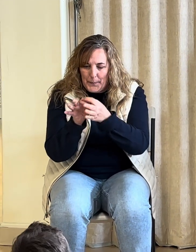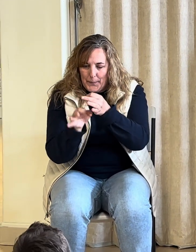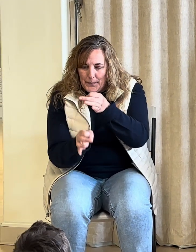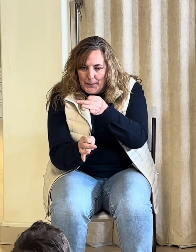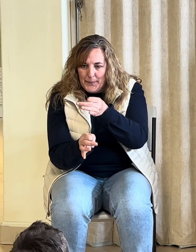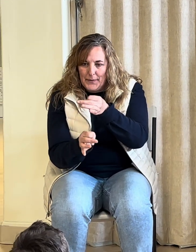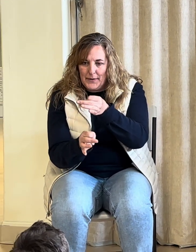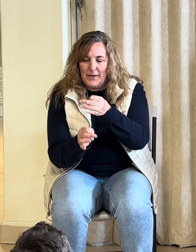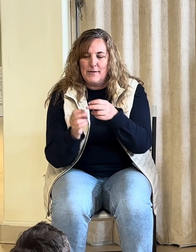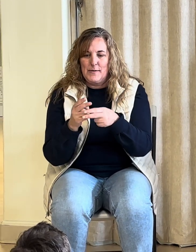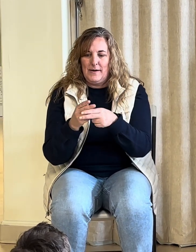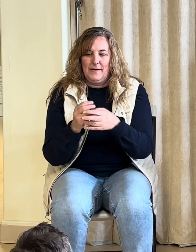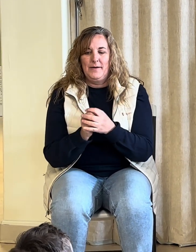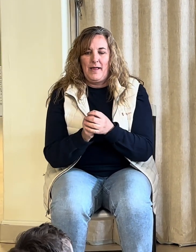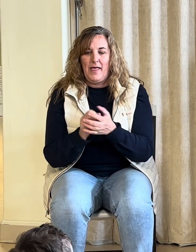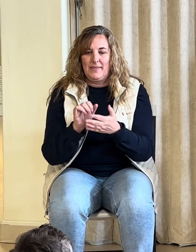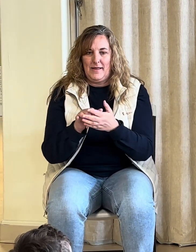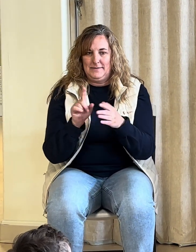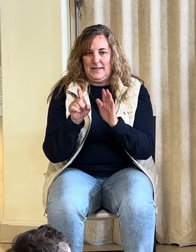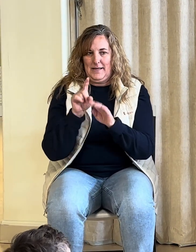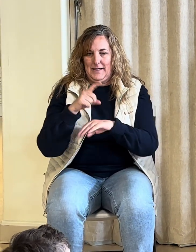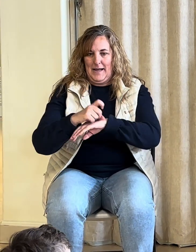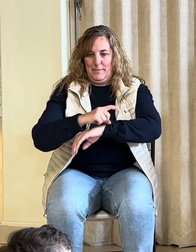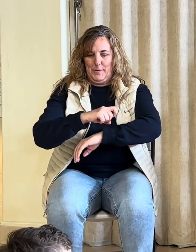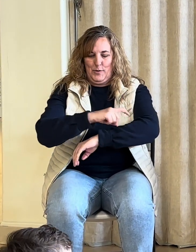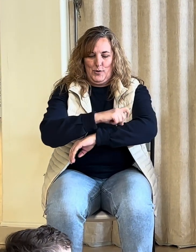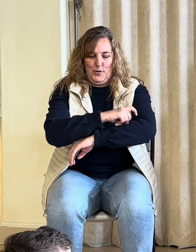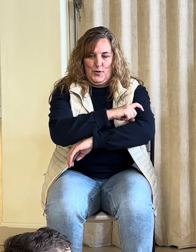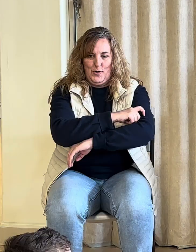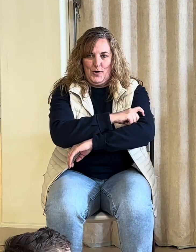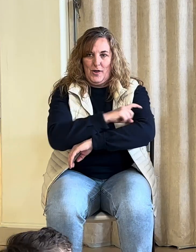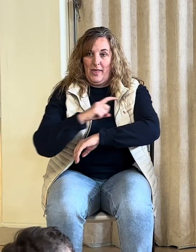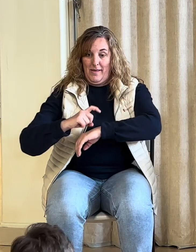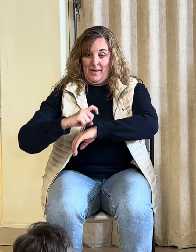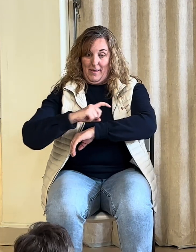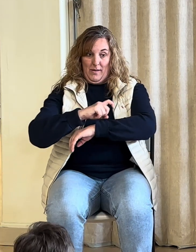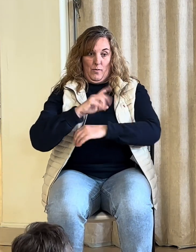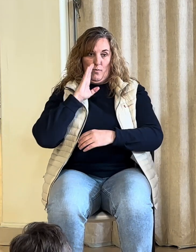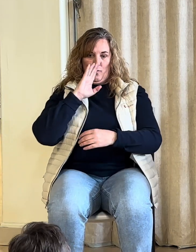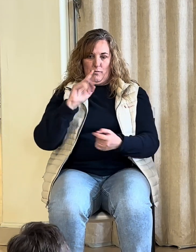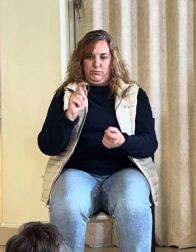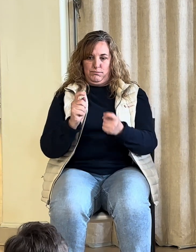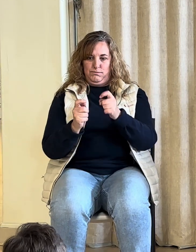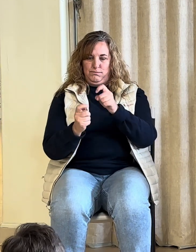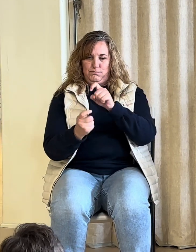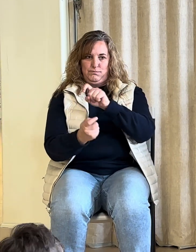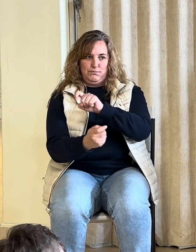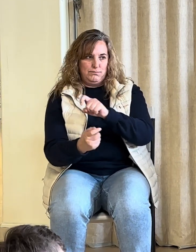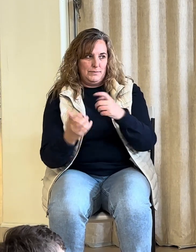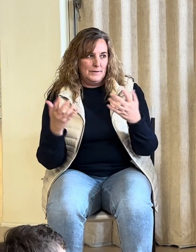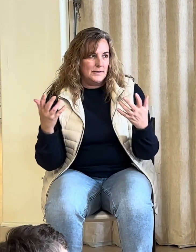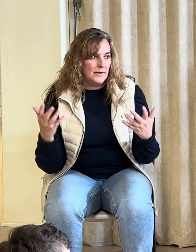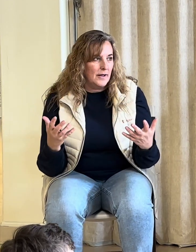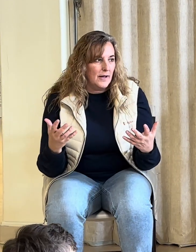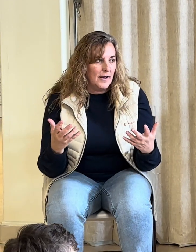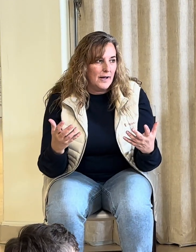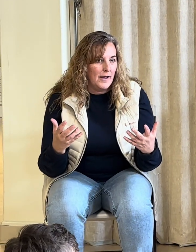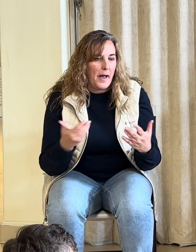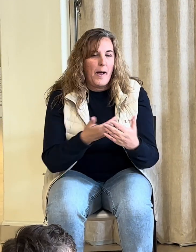another name for it, is a caterpillar. And this caterpillar is going to turn into a